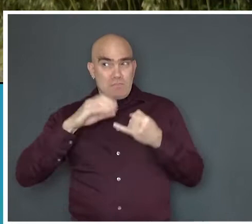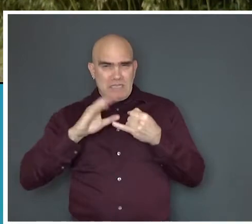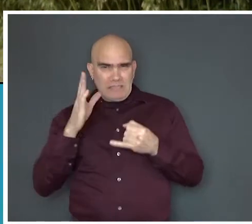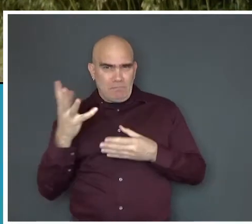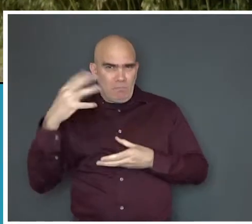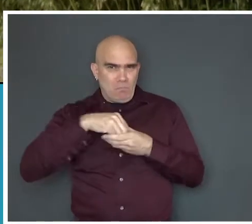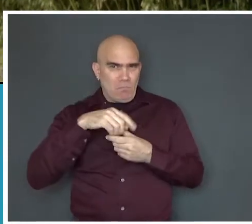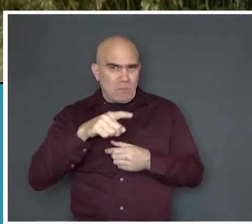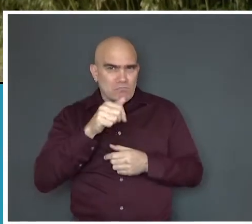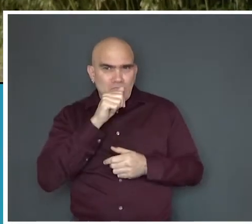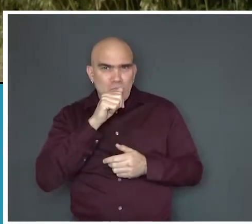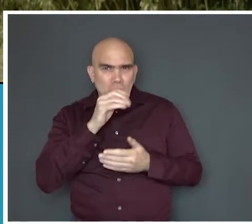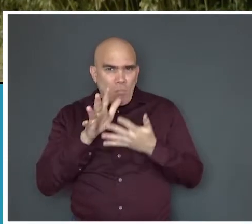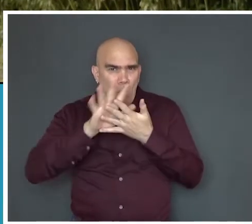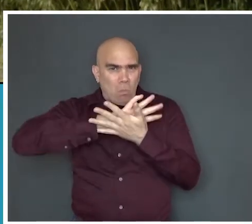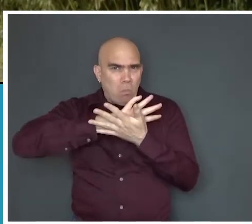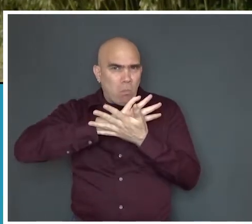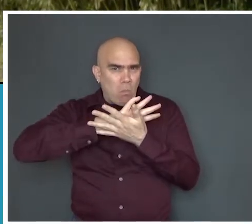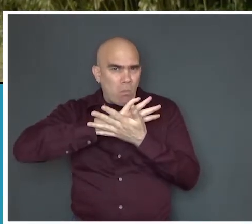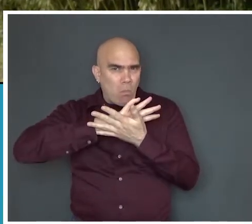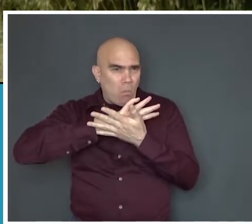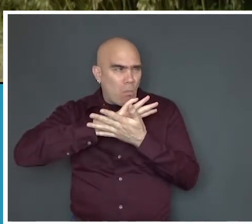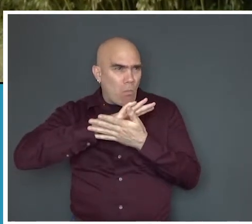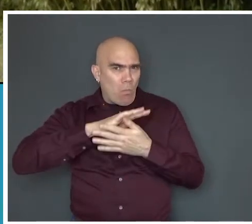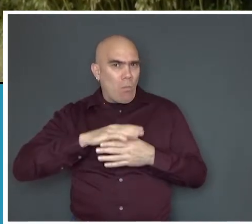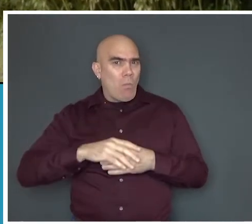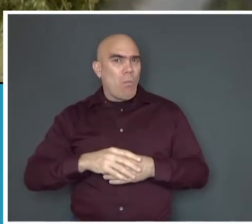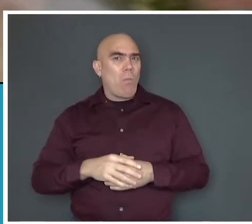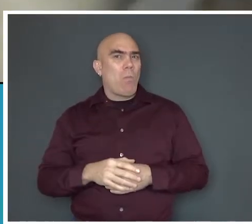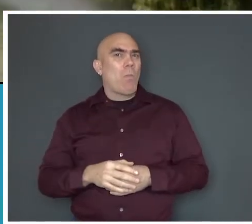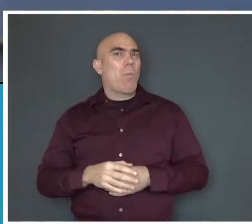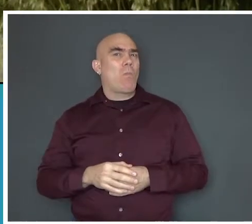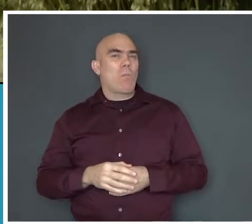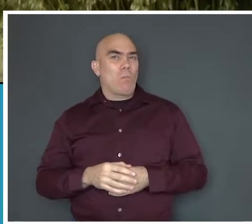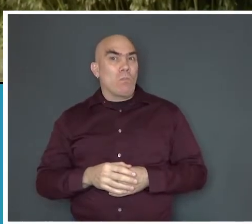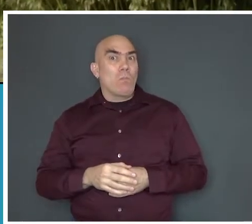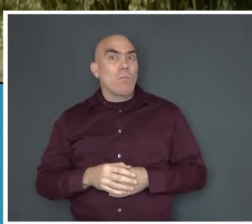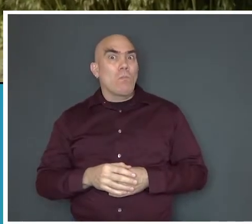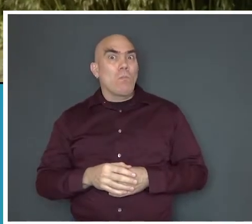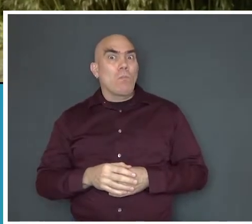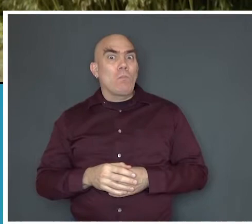part of this coverup. (bike whizzing)